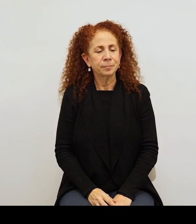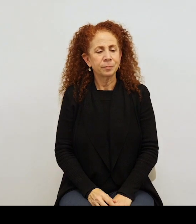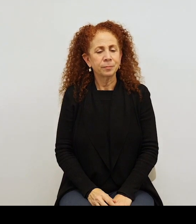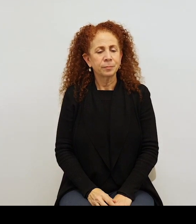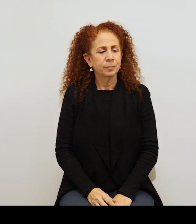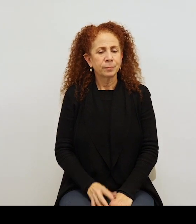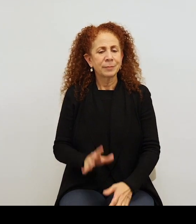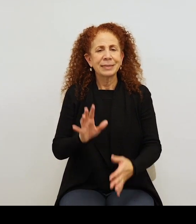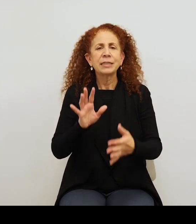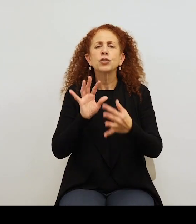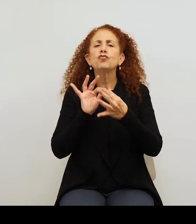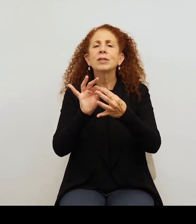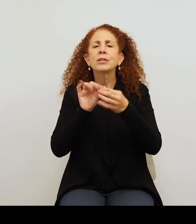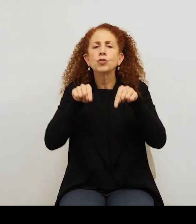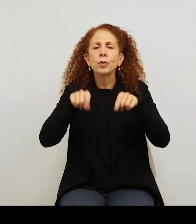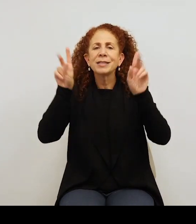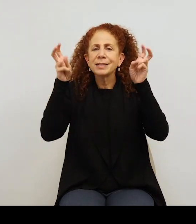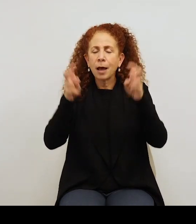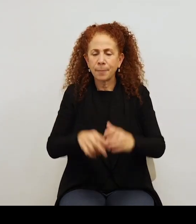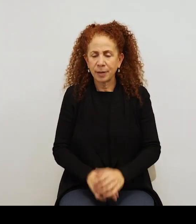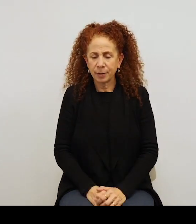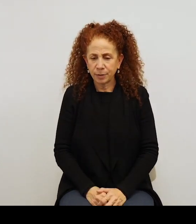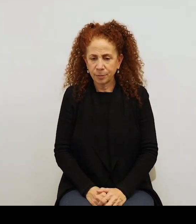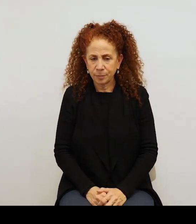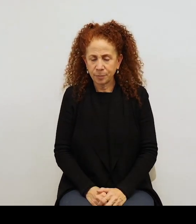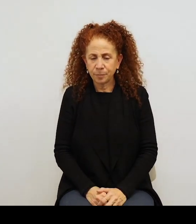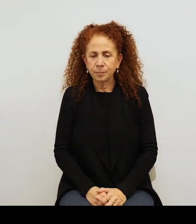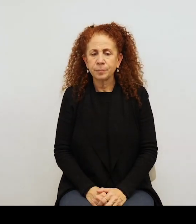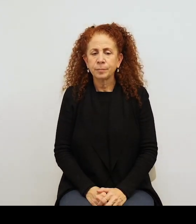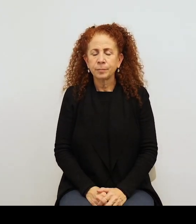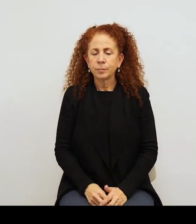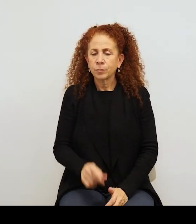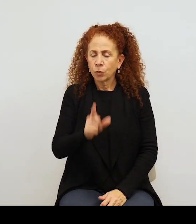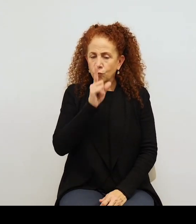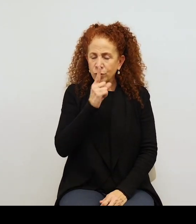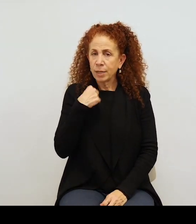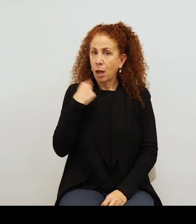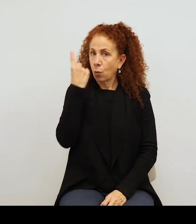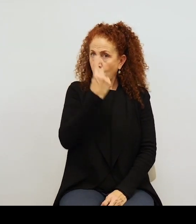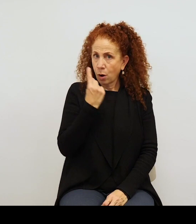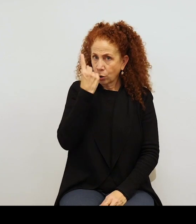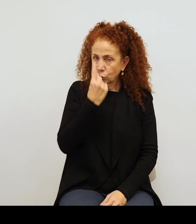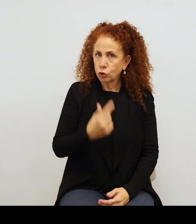in relationship to the topic of this talk and really wonder,